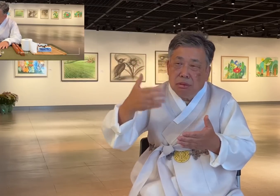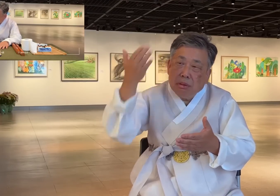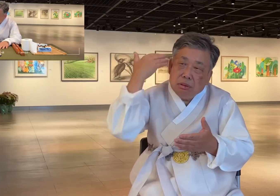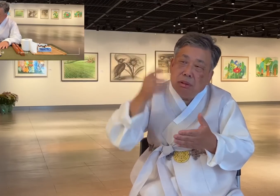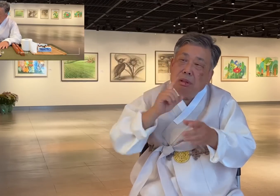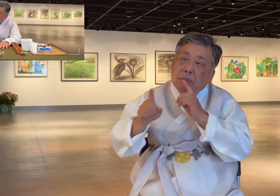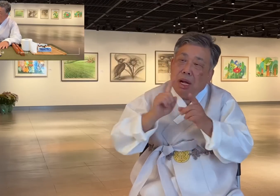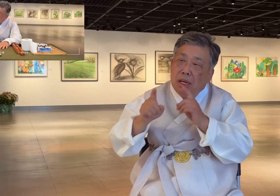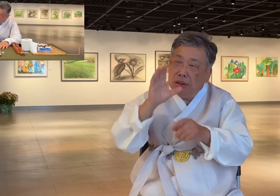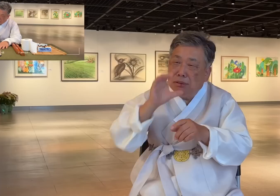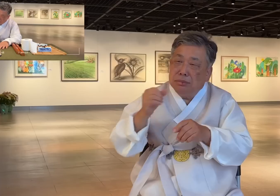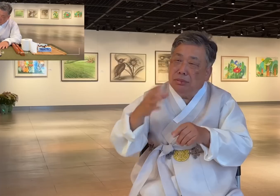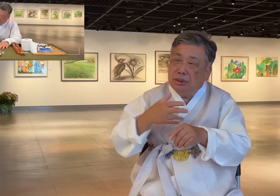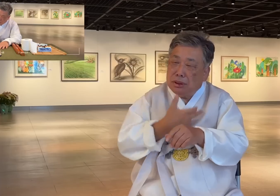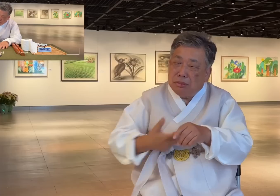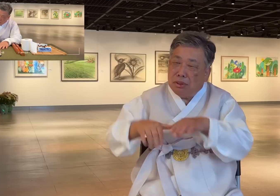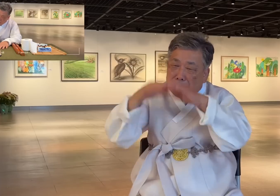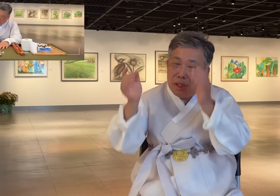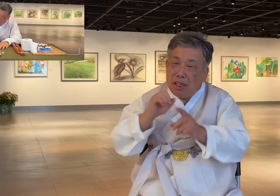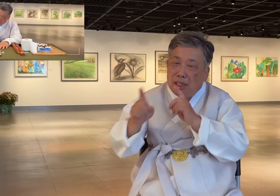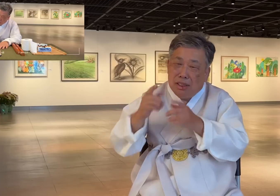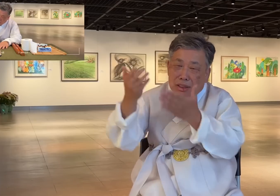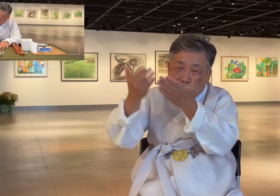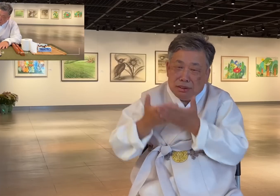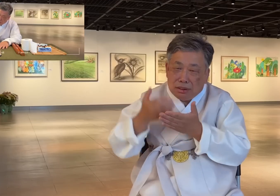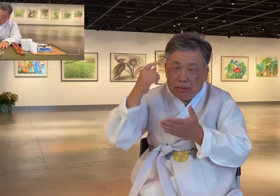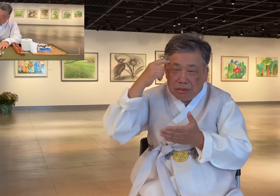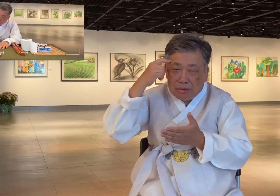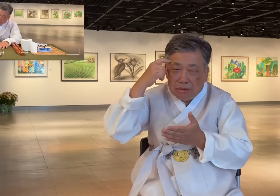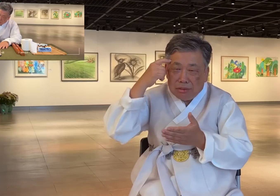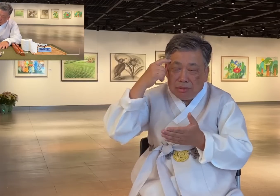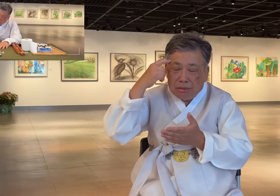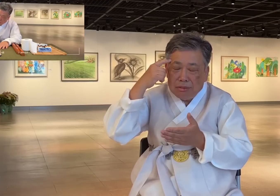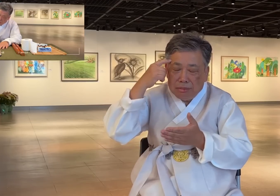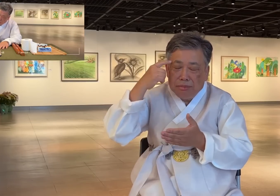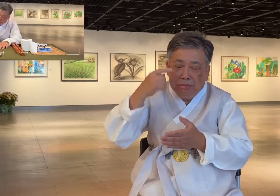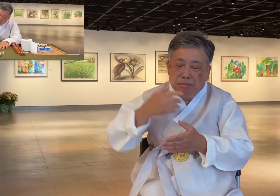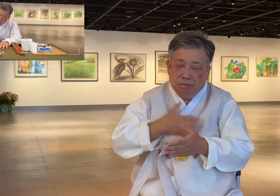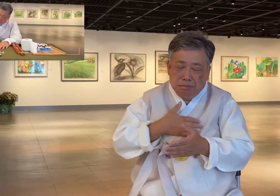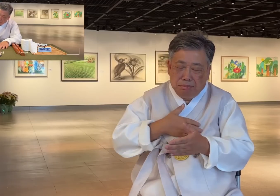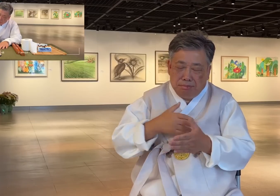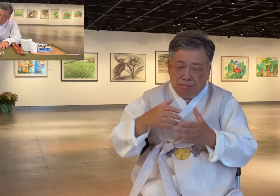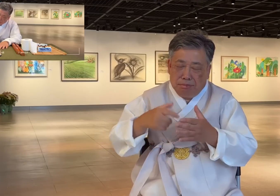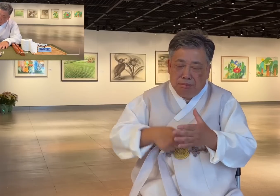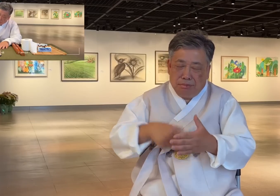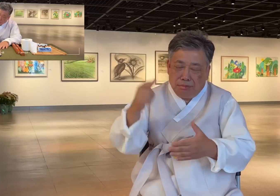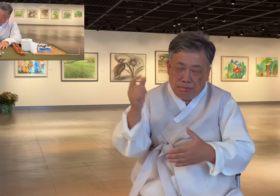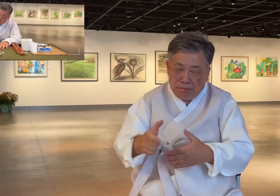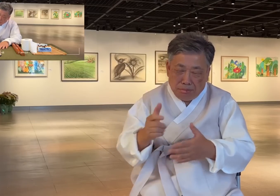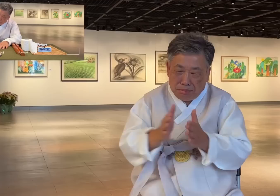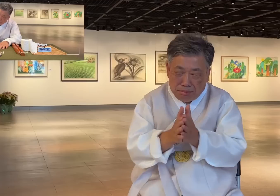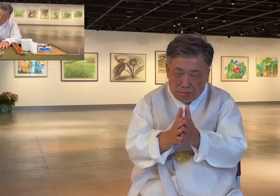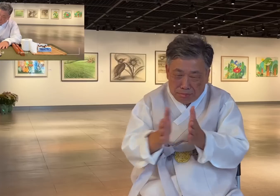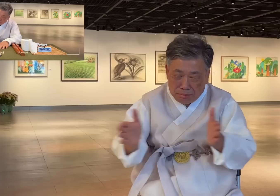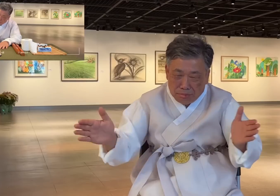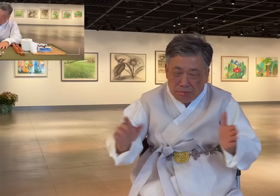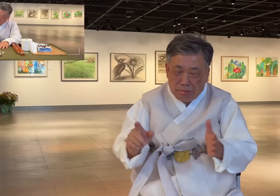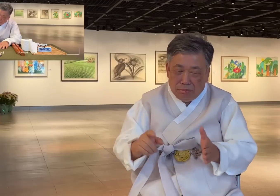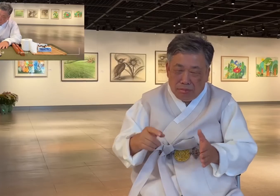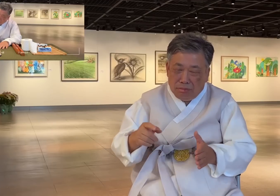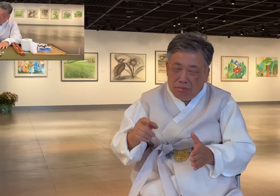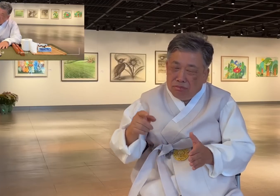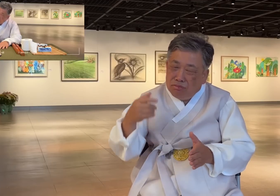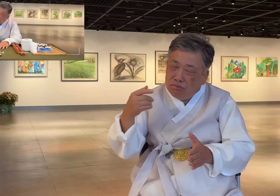Remembering what Teacher Unbo said earlier.